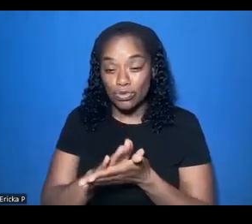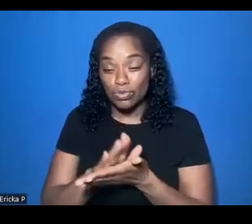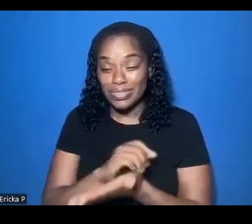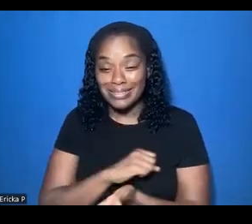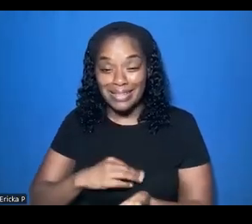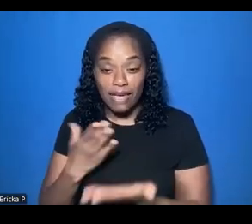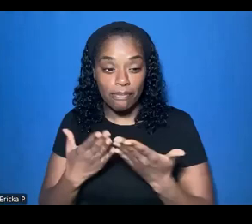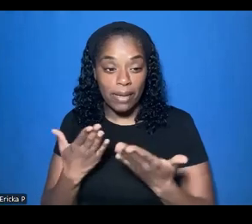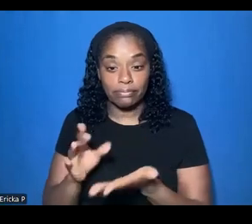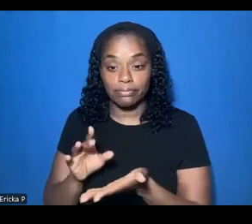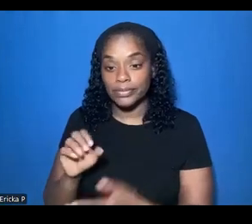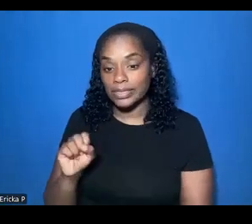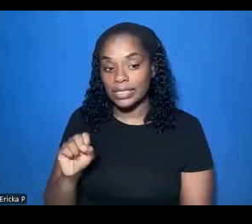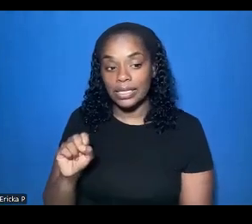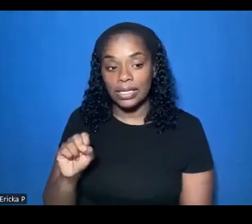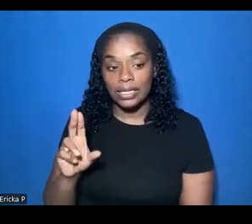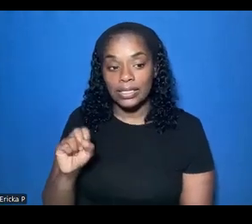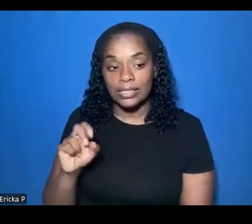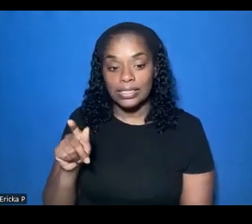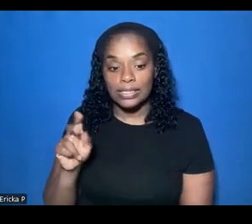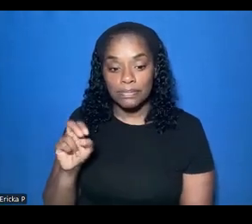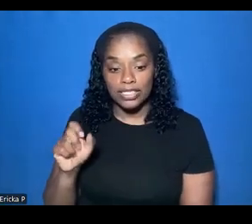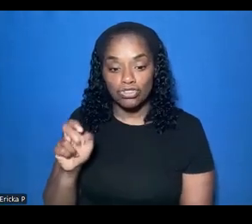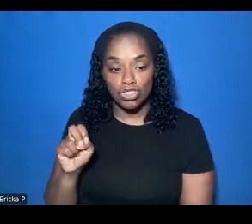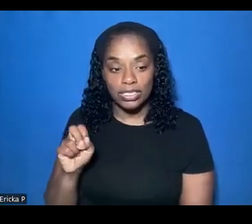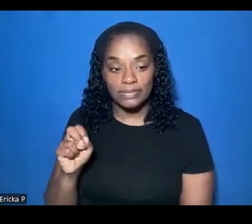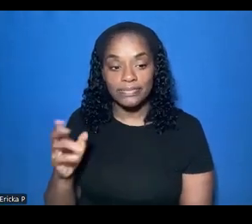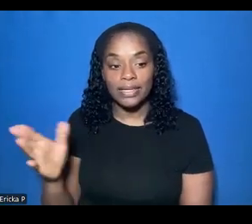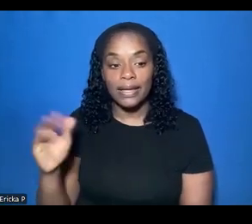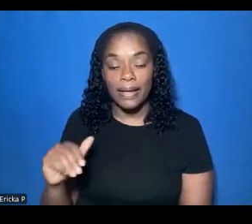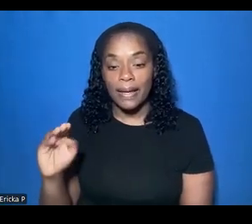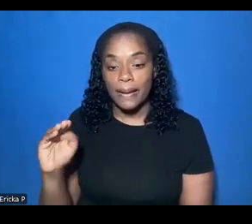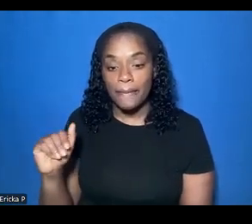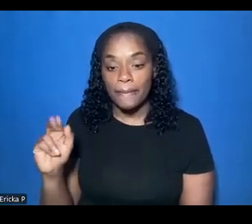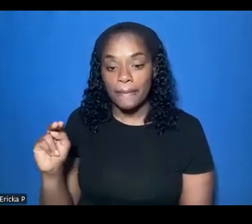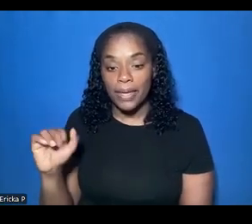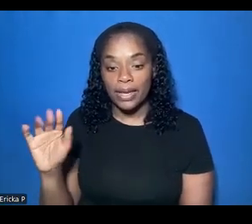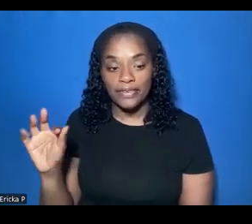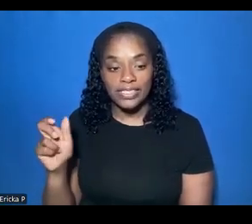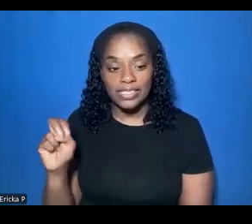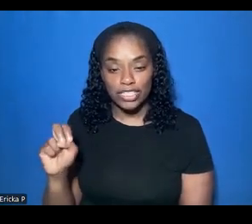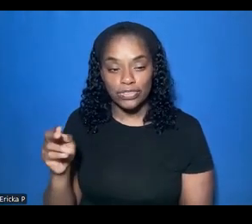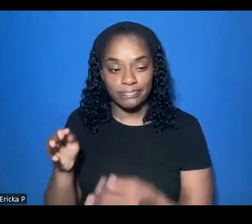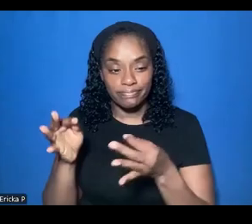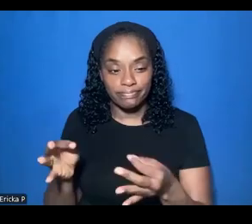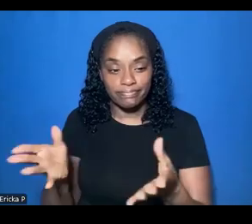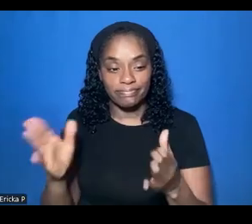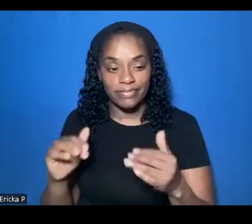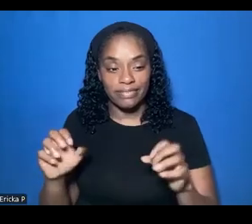Manifestation Determinations, Educationally Related Mental Health Services.